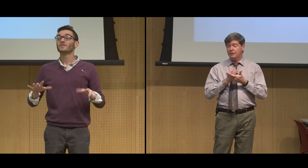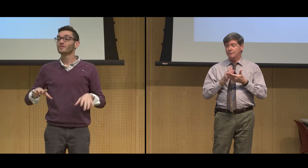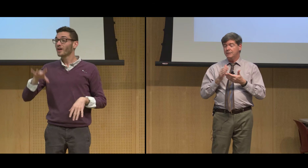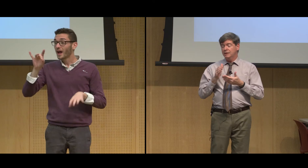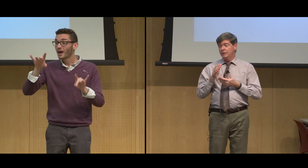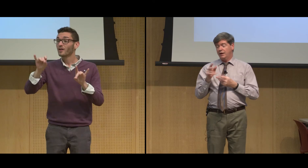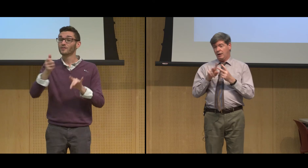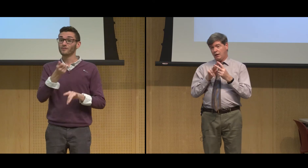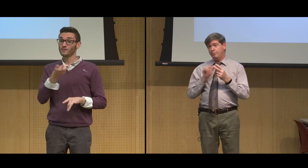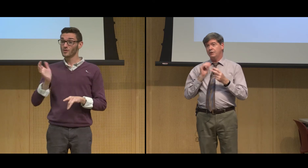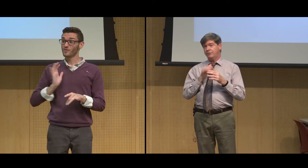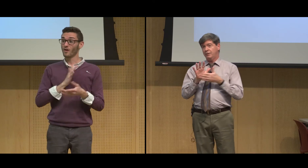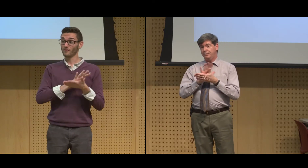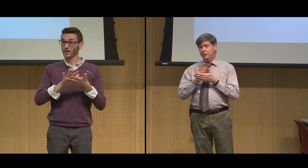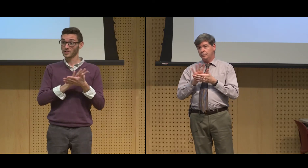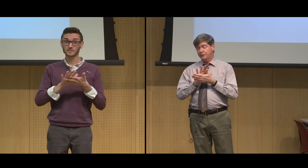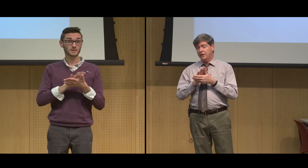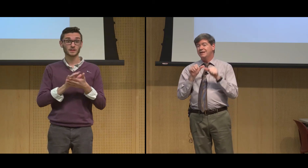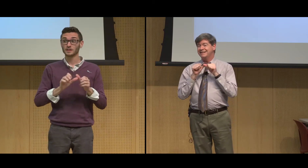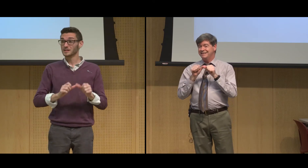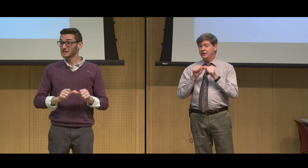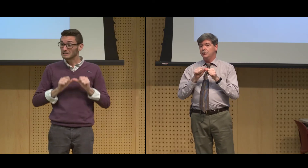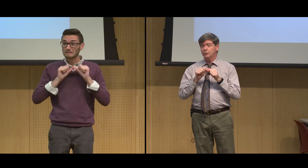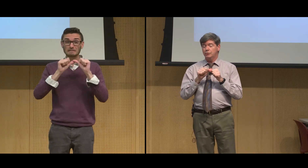that a couple of our films continue